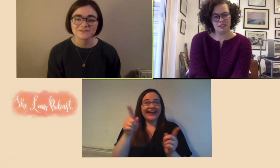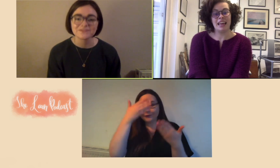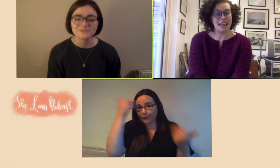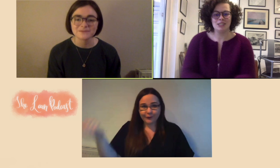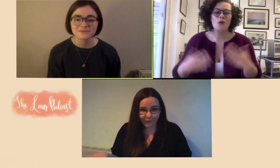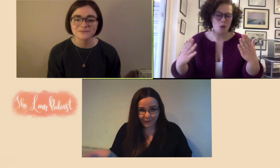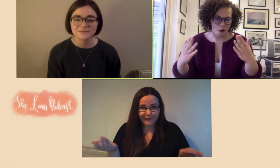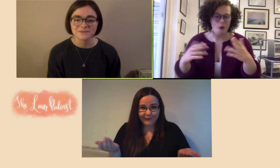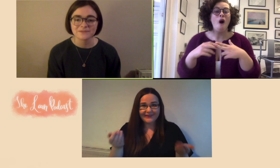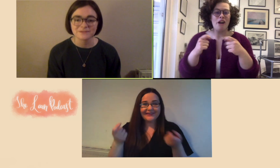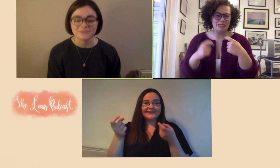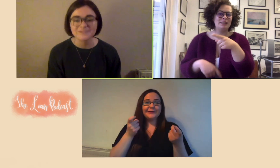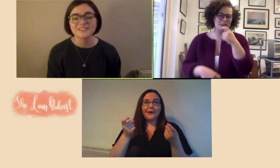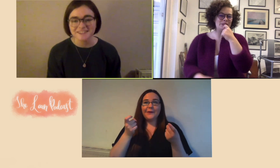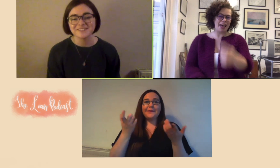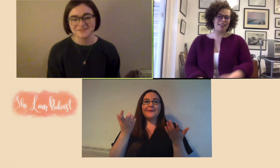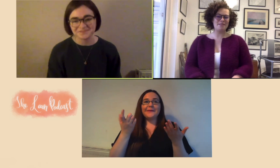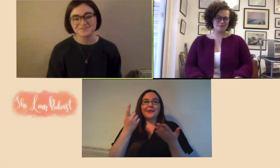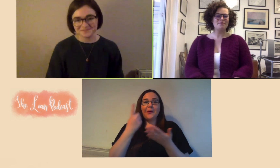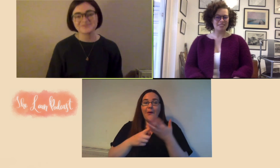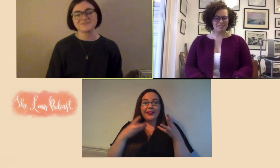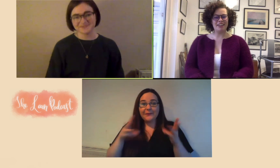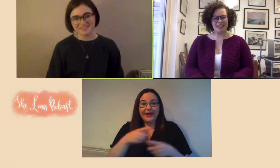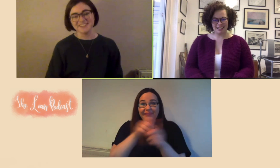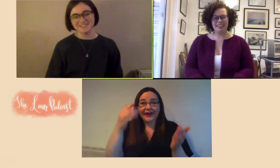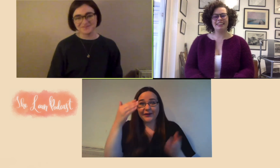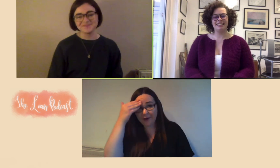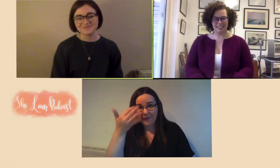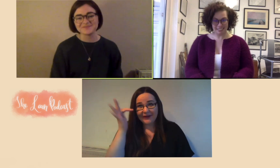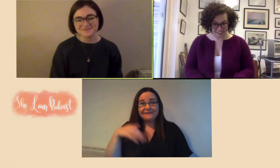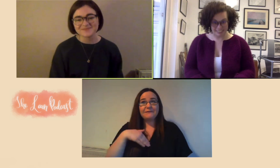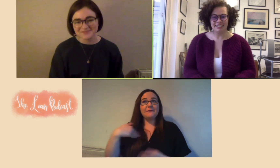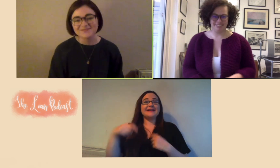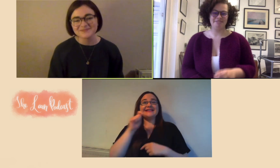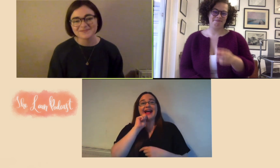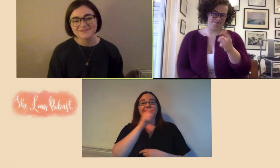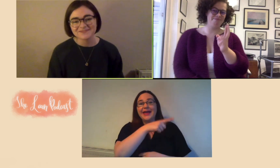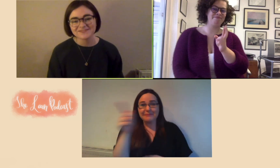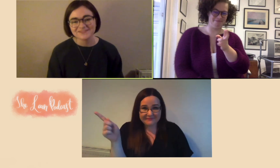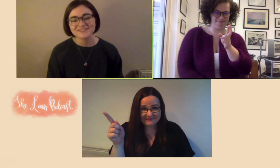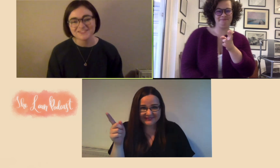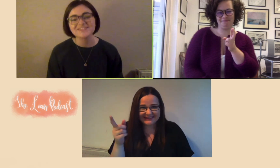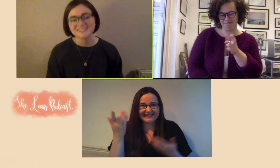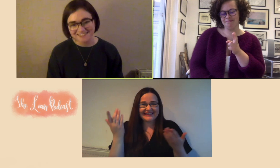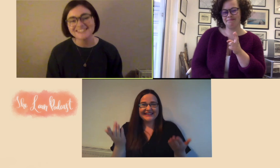Yeah, and I think even one kind of good phrase that my colleague has. I'm sure it's not her phrase. She's probably stole it from somewhere else,